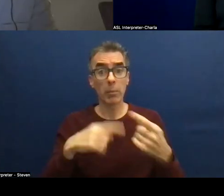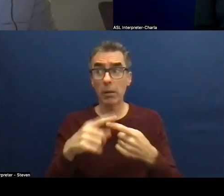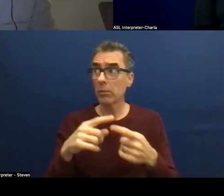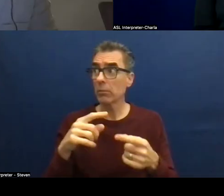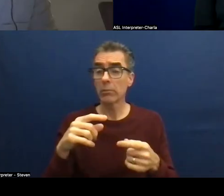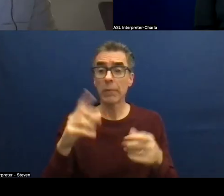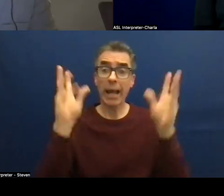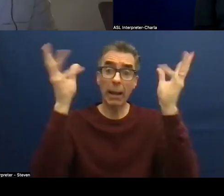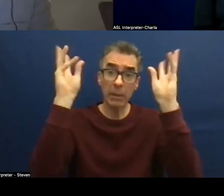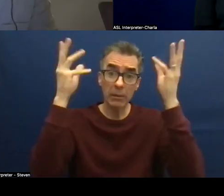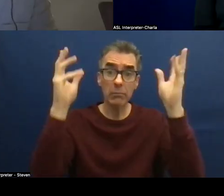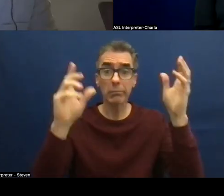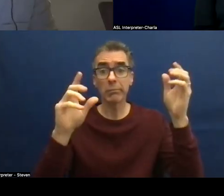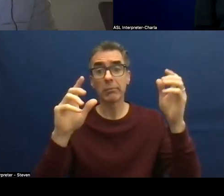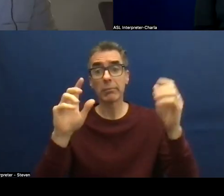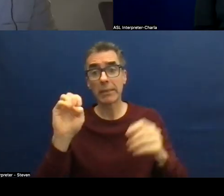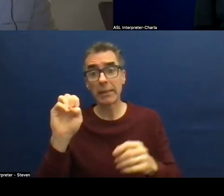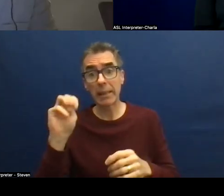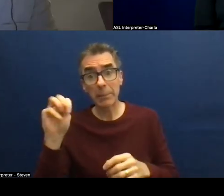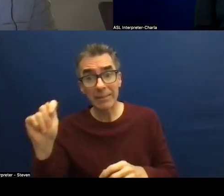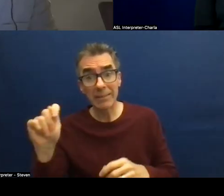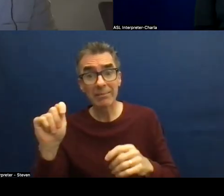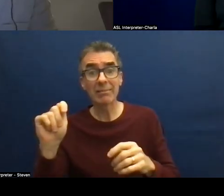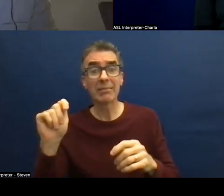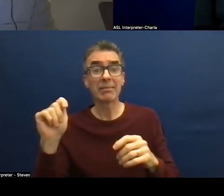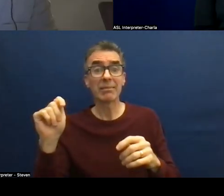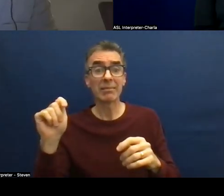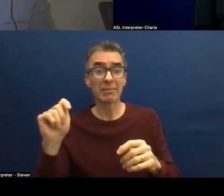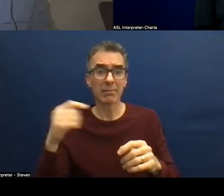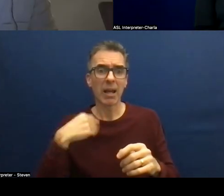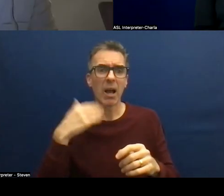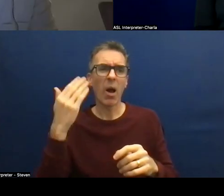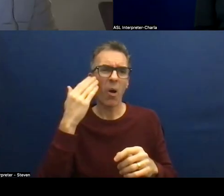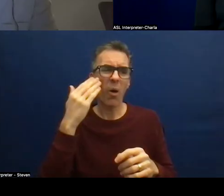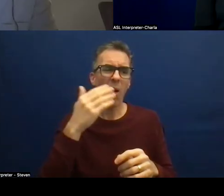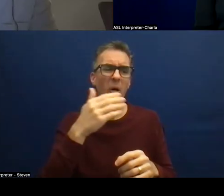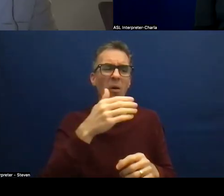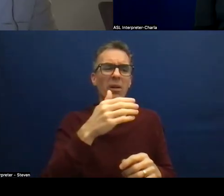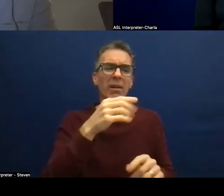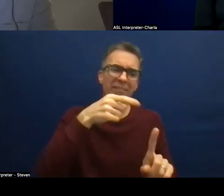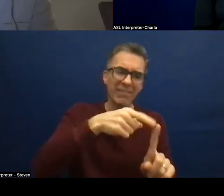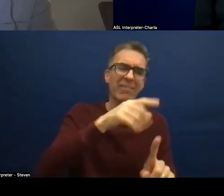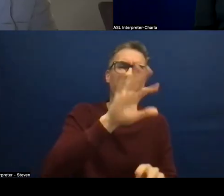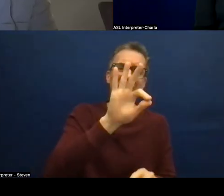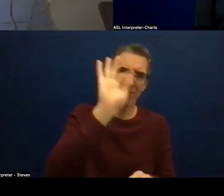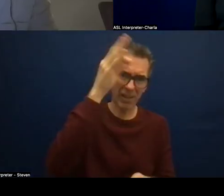I know that that, and not just in talking about Federal, I know that I'm going on and on, but also because we're gonna be trying to do this